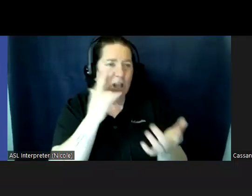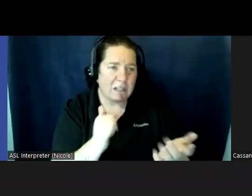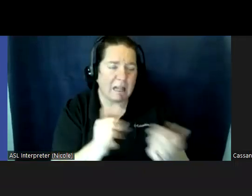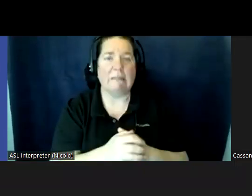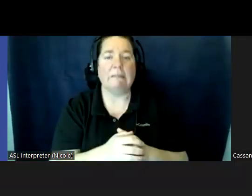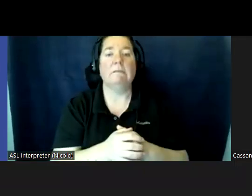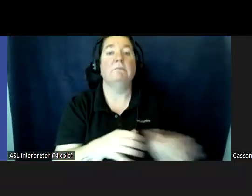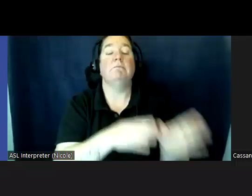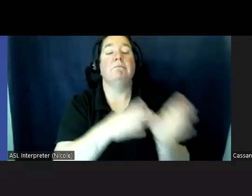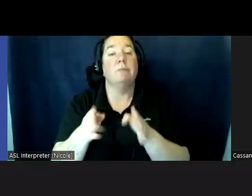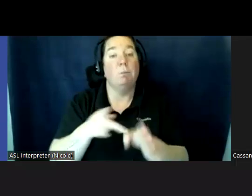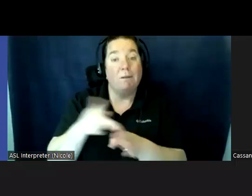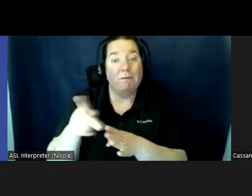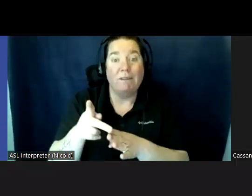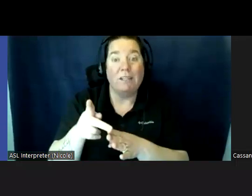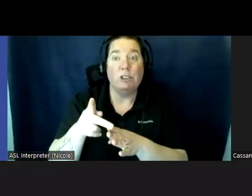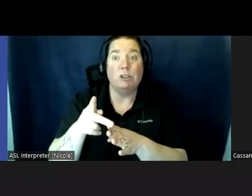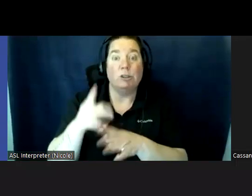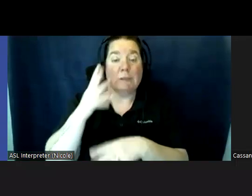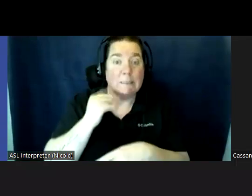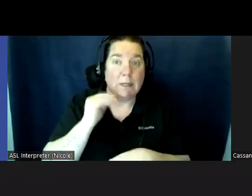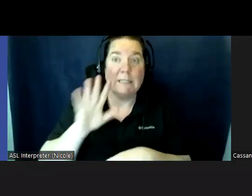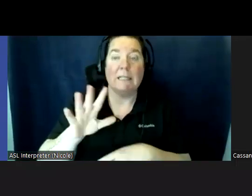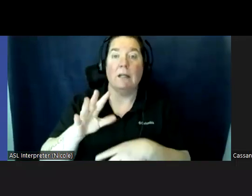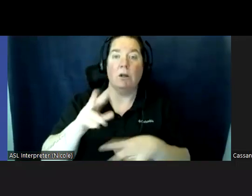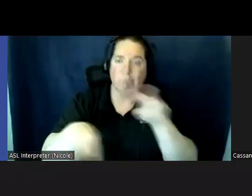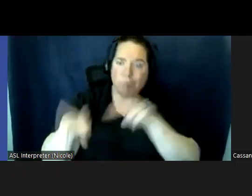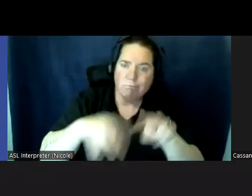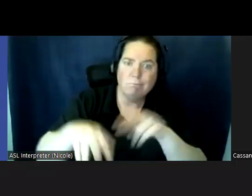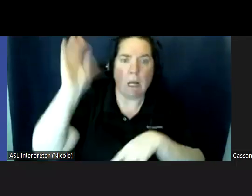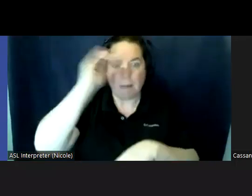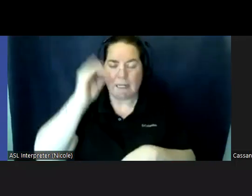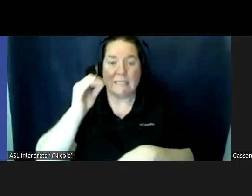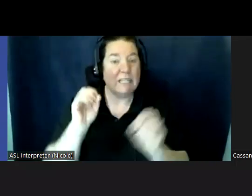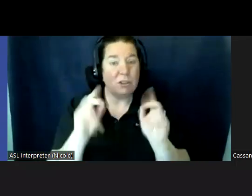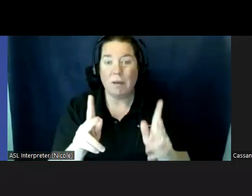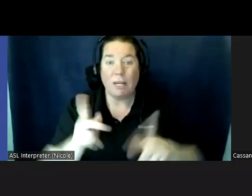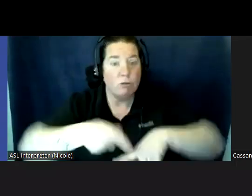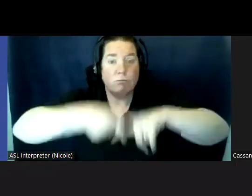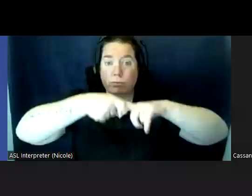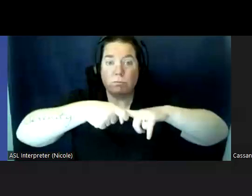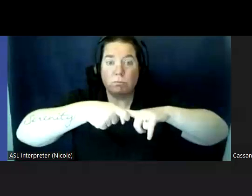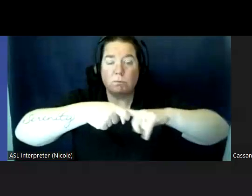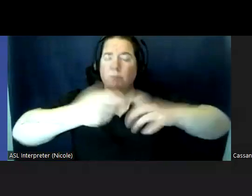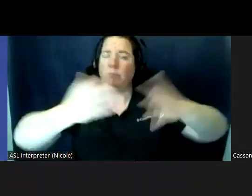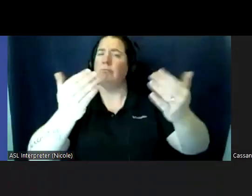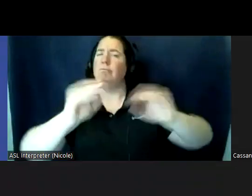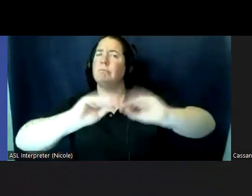judgment, the opinions, the observations. It is okay to take a pause to get more information, like